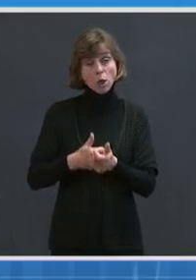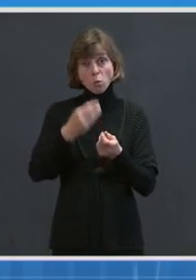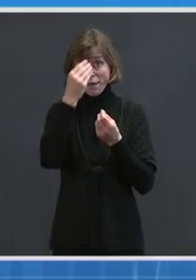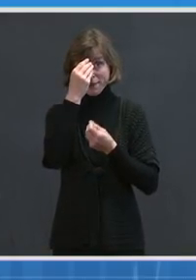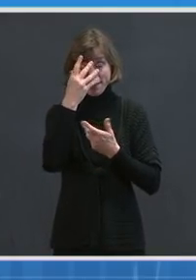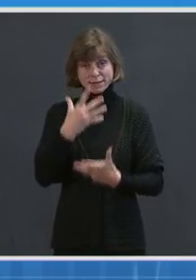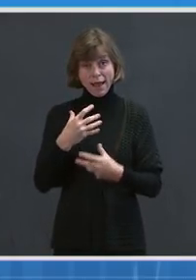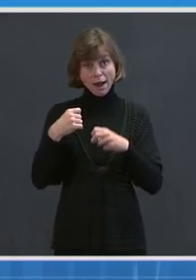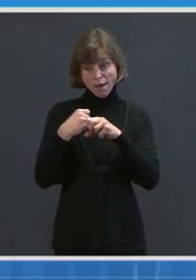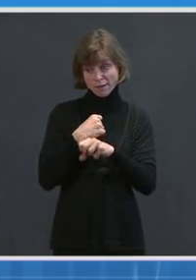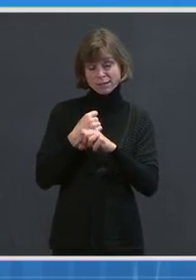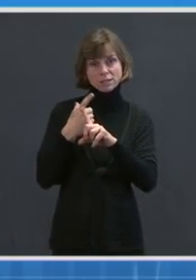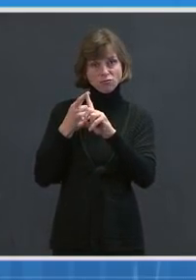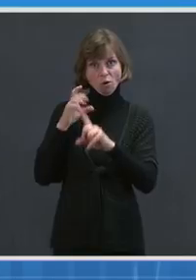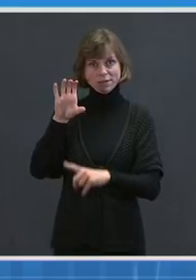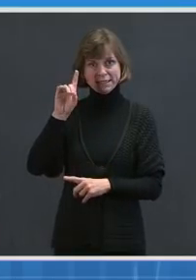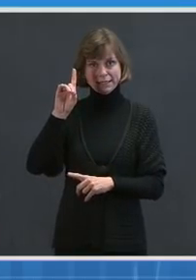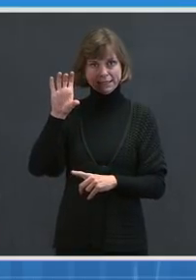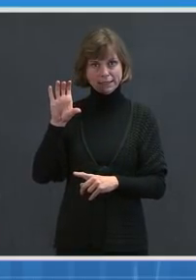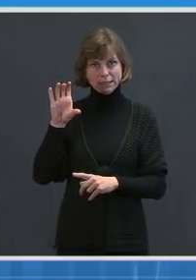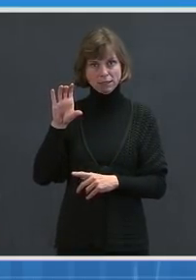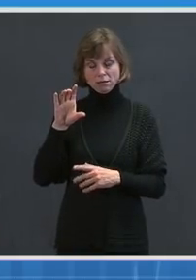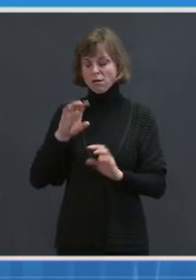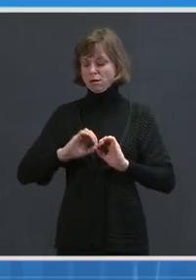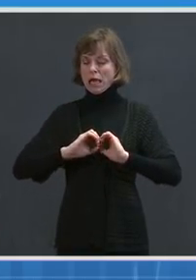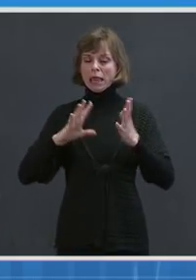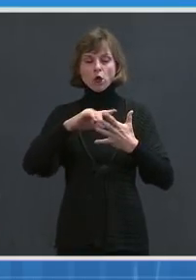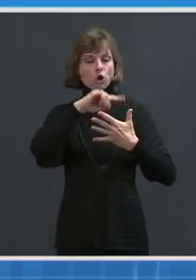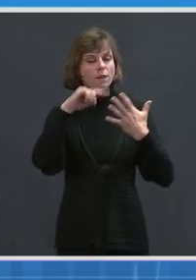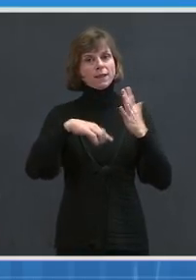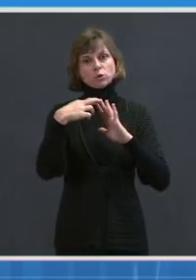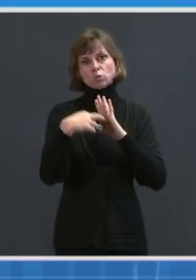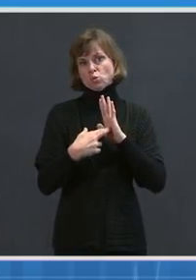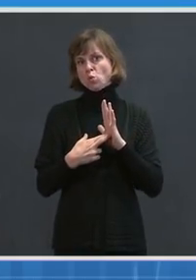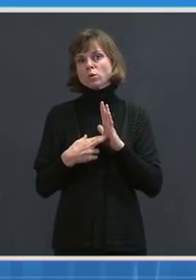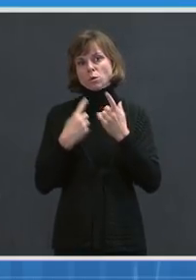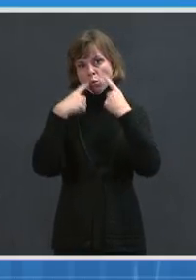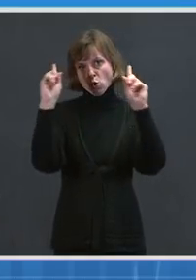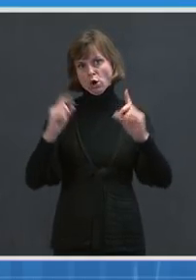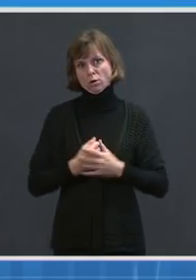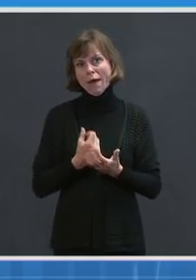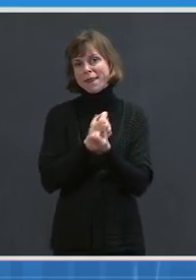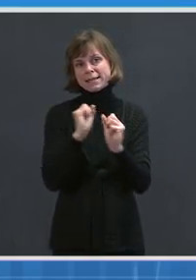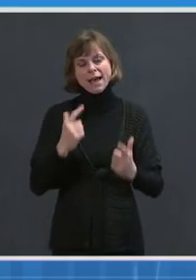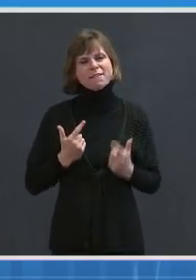It's very clear that these interventions work and they save lives. Why somebody wouldn't take advantage